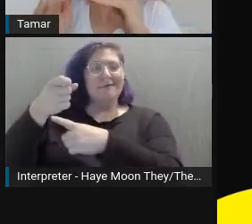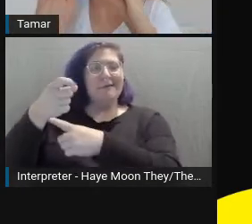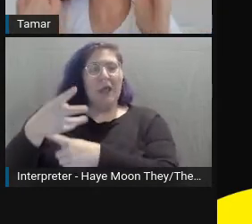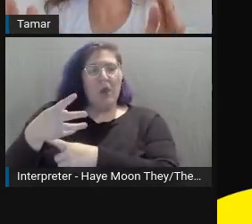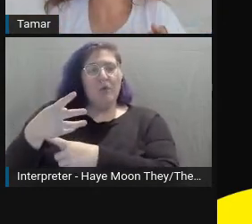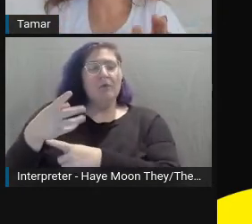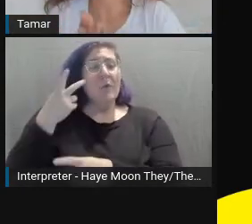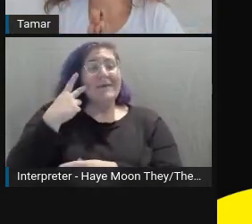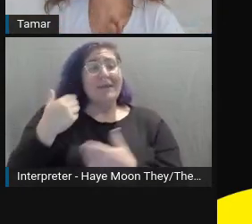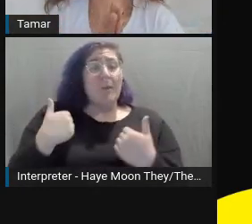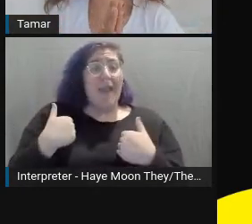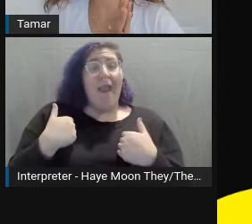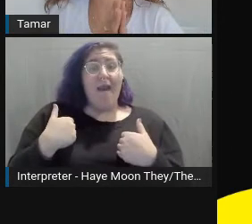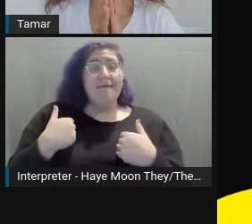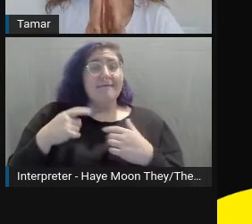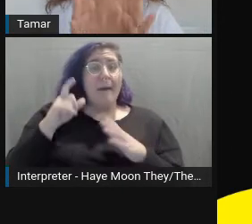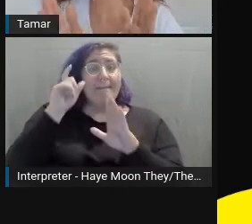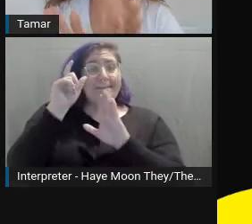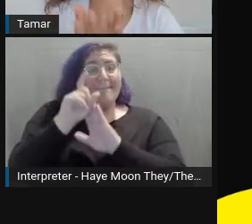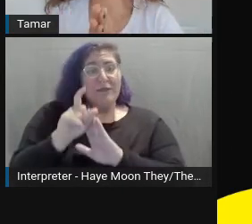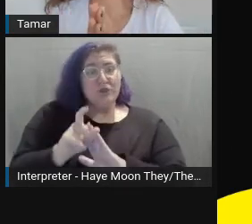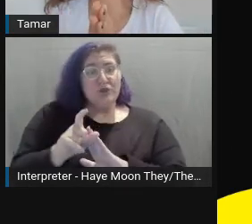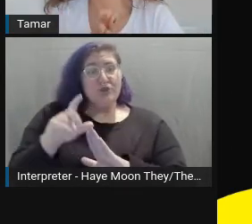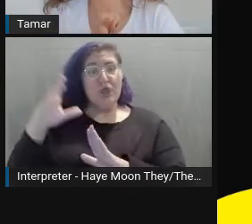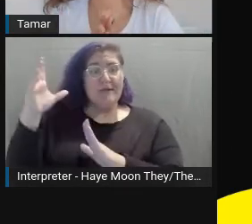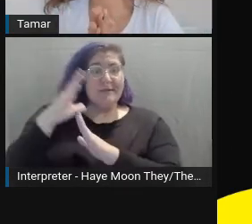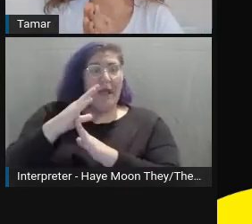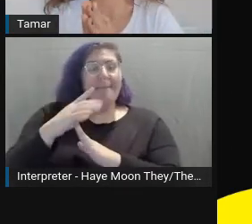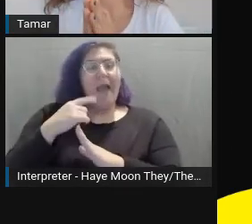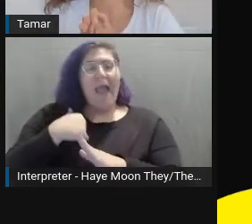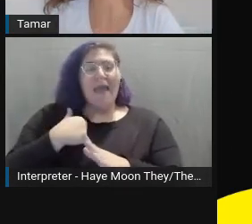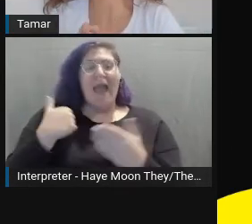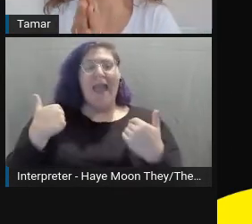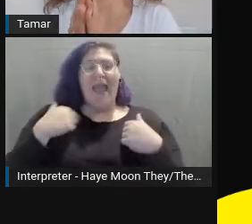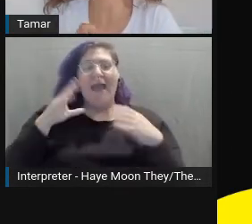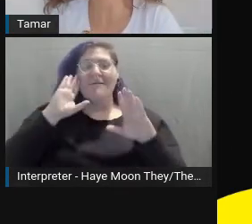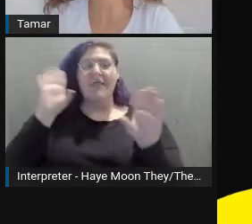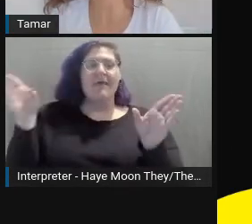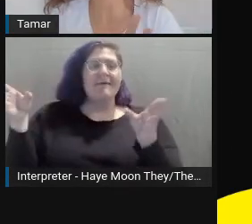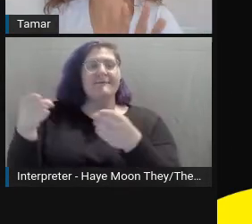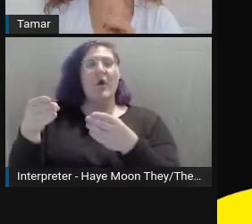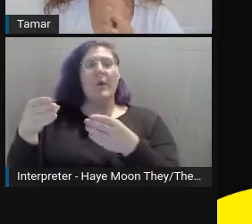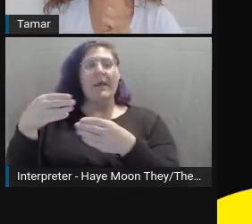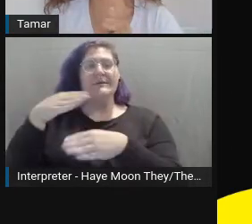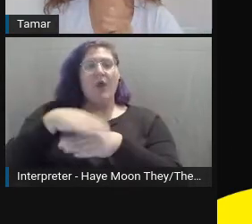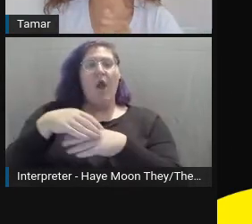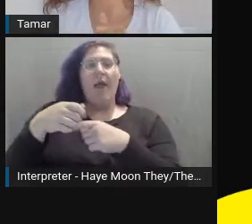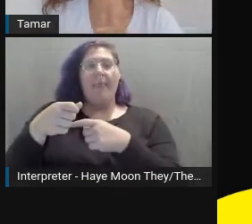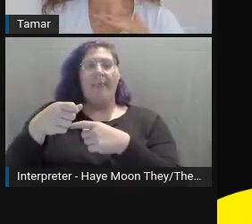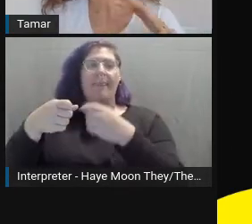I place the focus on the dropdown menu itself so we could see the items.